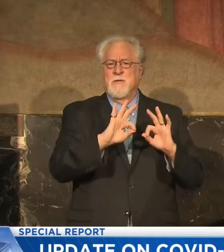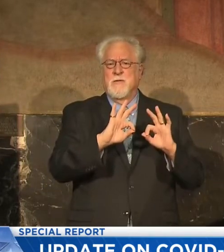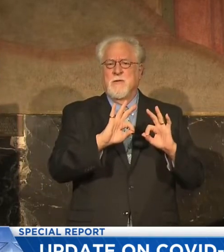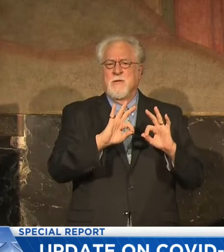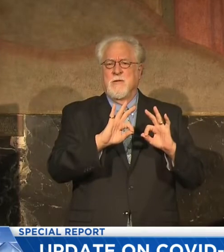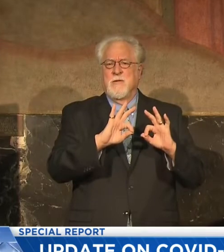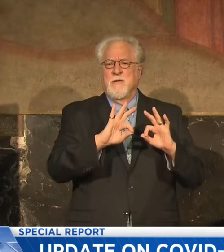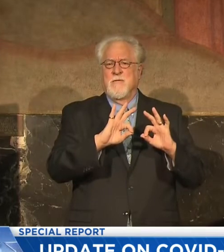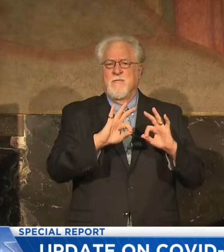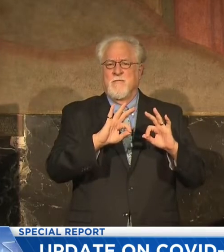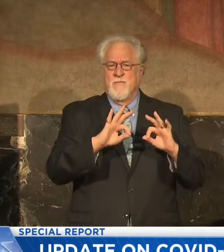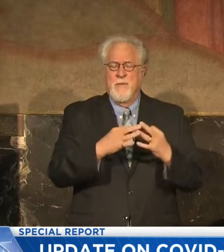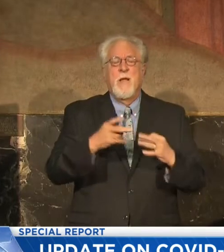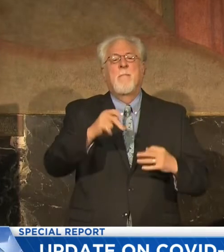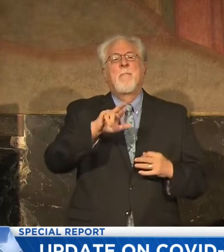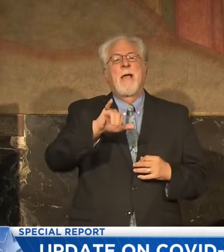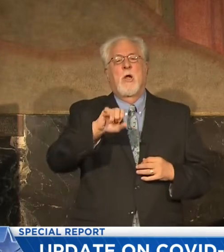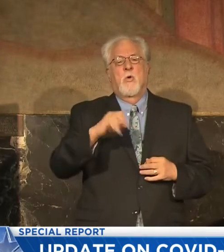POLICE OFFICER, HE ALSO SERVED,